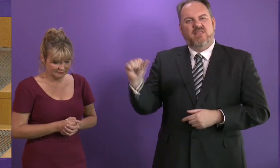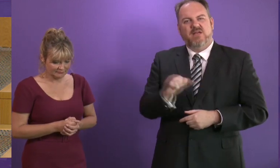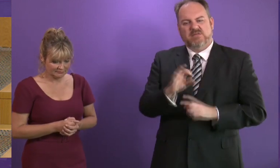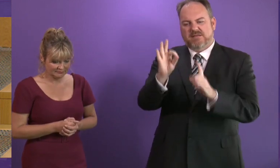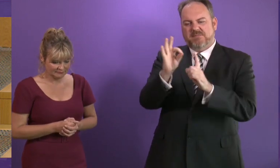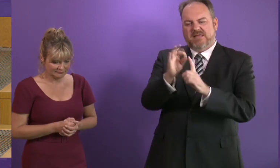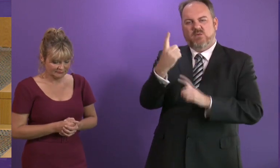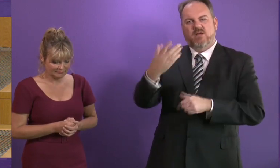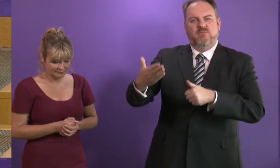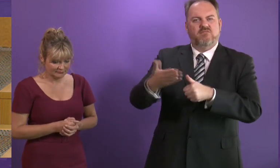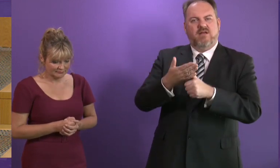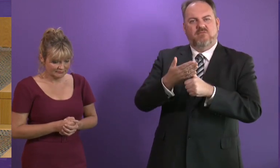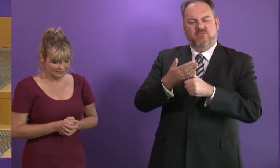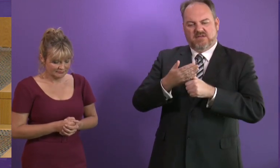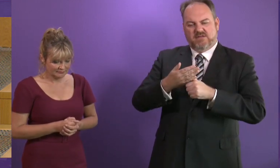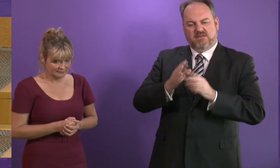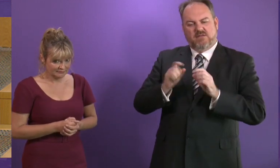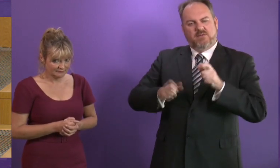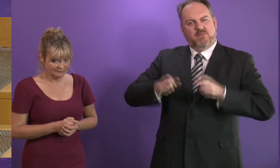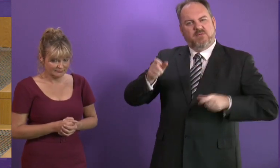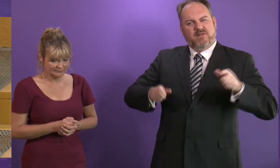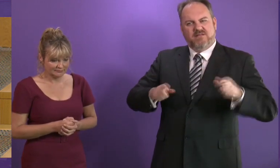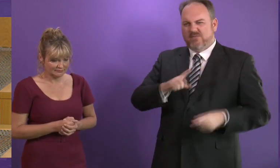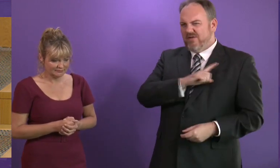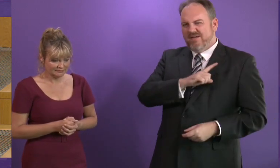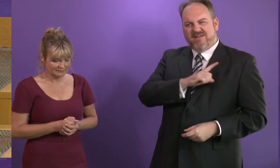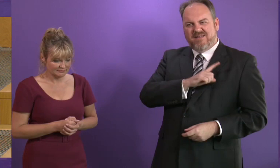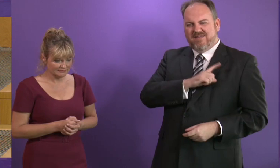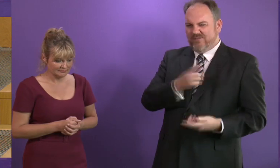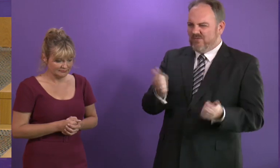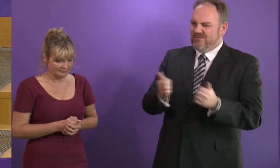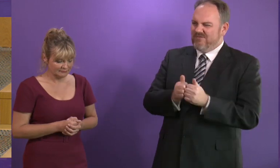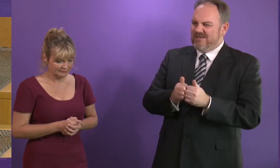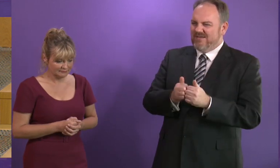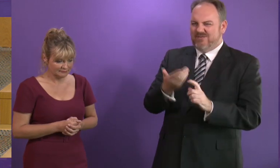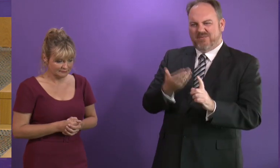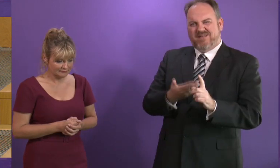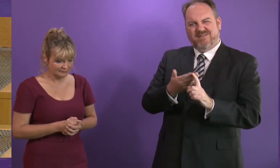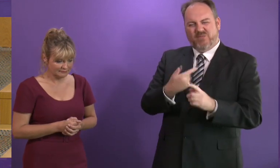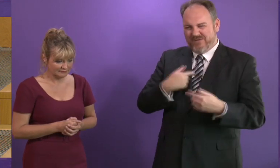the First Minister allowed that in the face of the clear vote by Scotland’s Parliament?